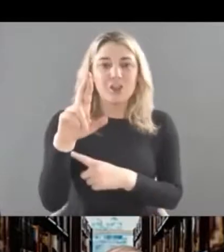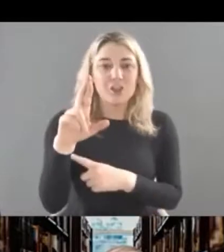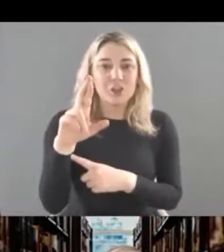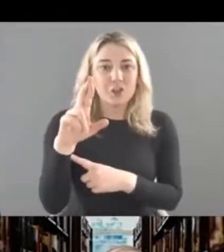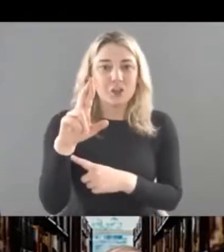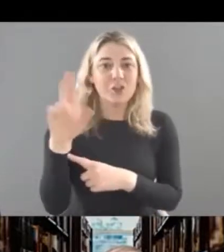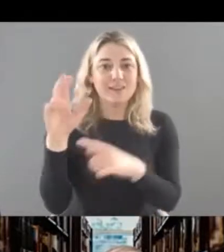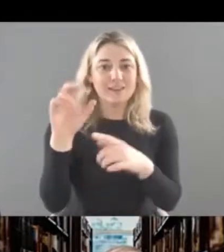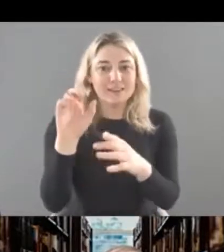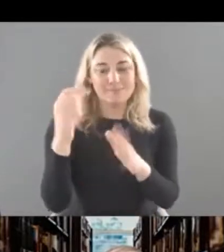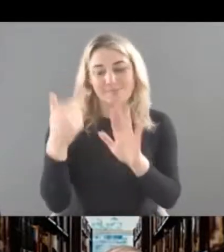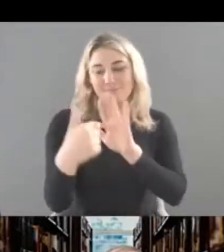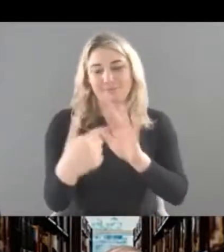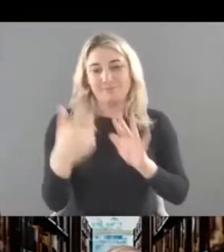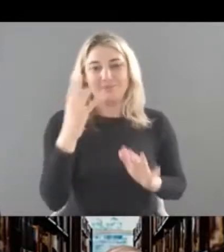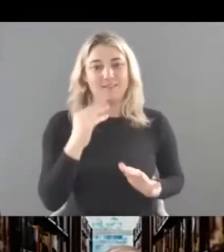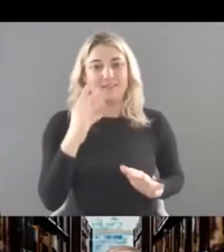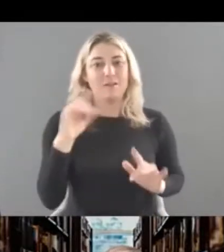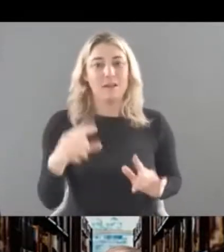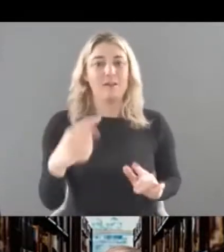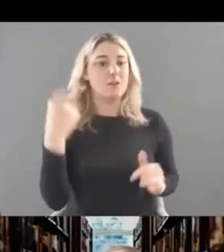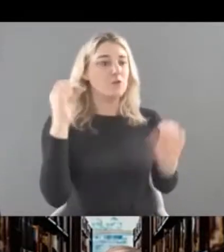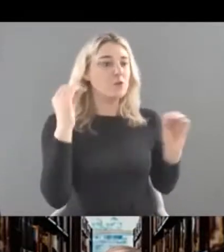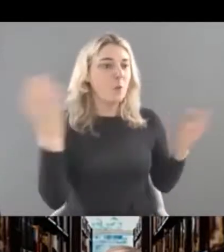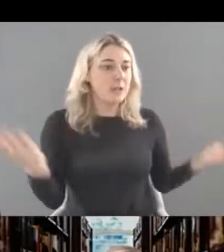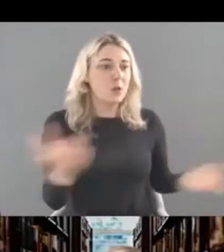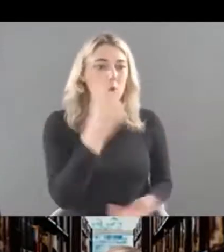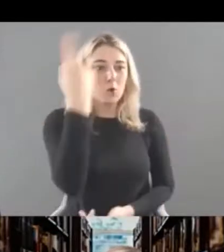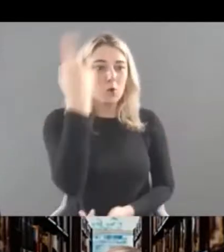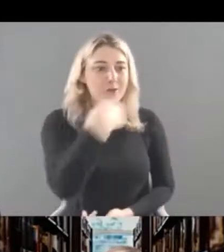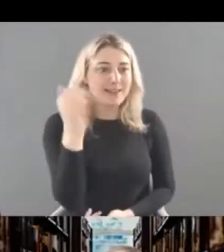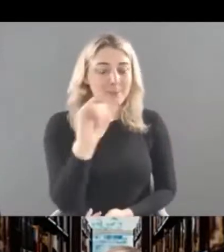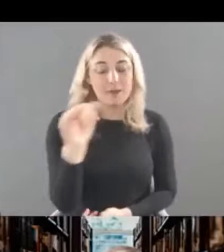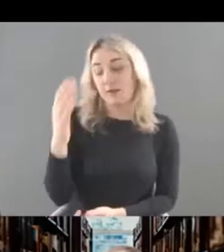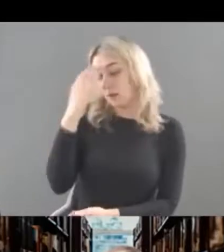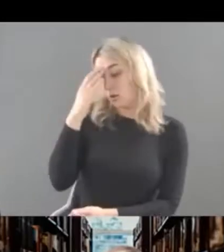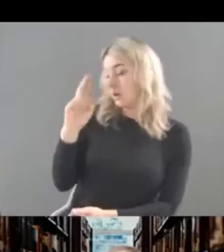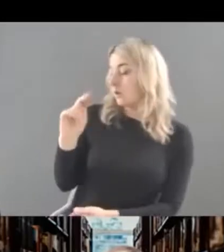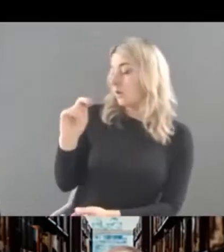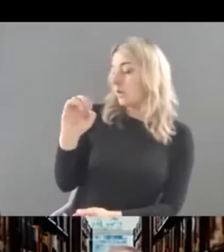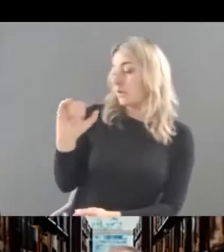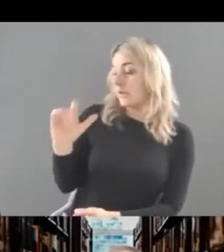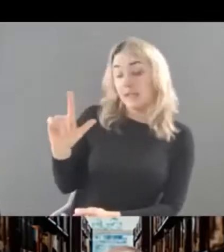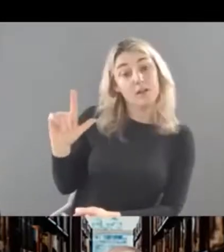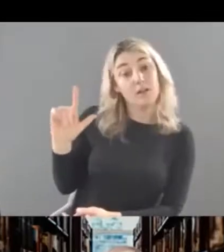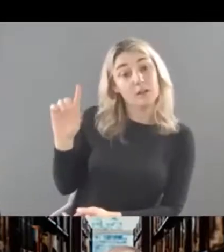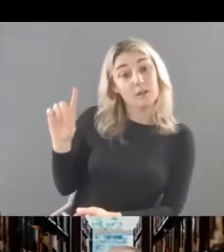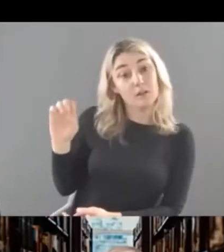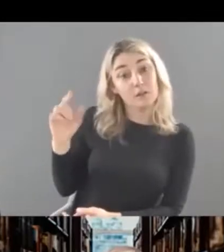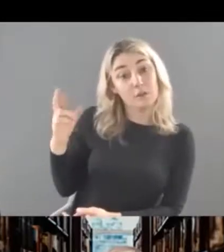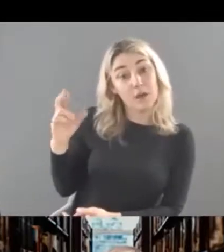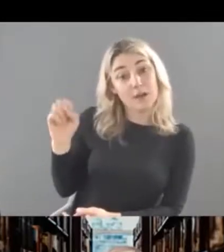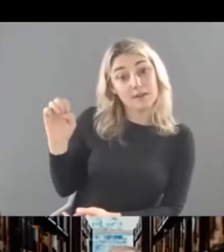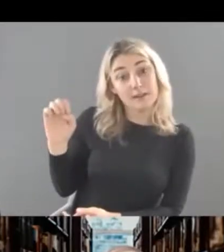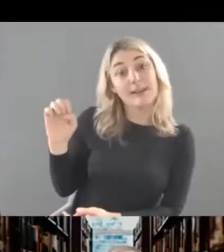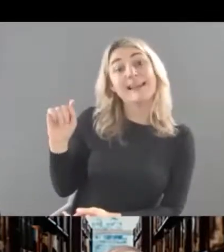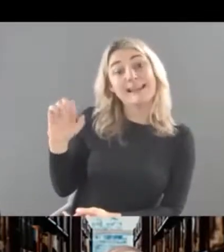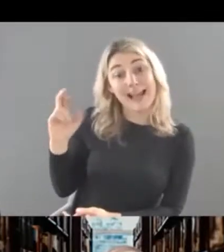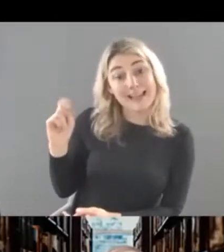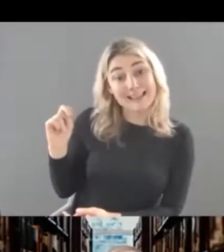that said if I waited for anybody to be a symbol of a black physicist, he would never have been one. He had to sort of overcome that.